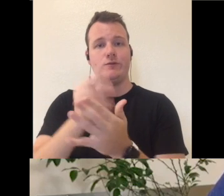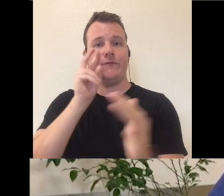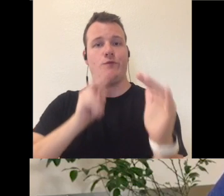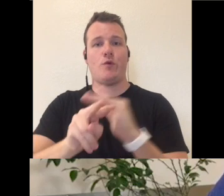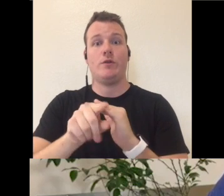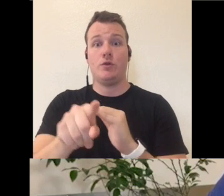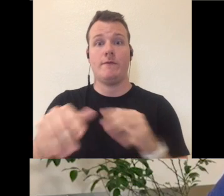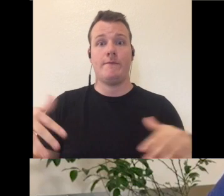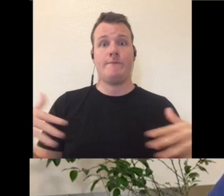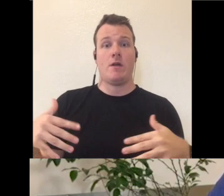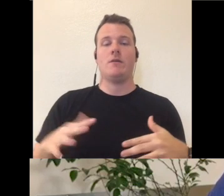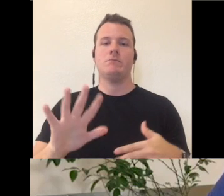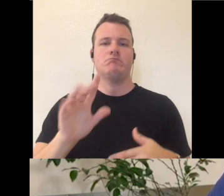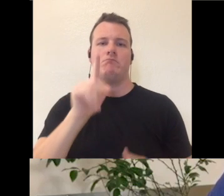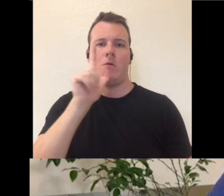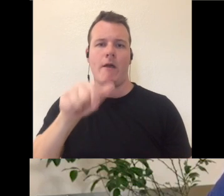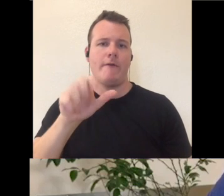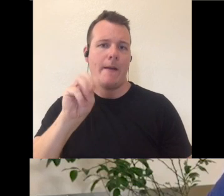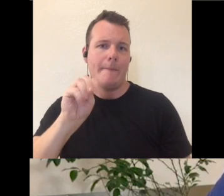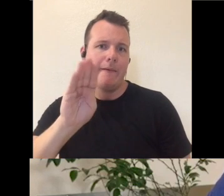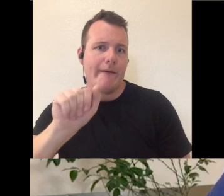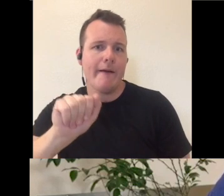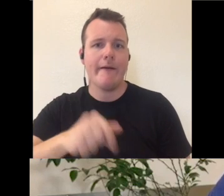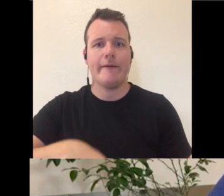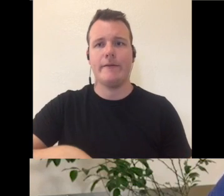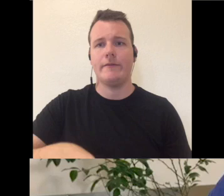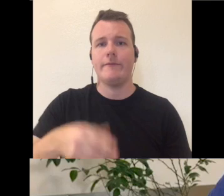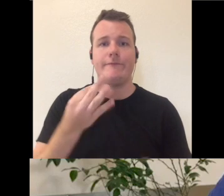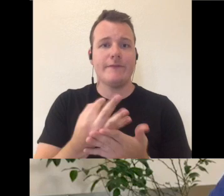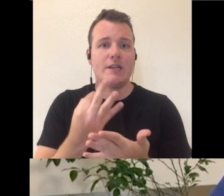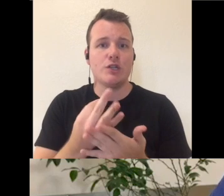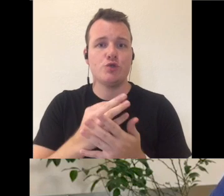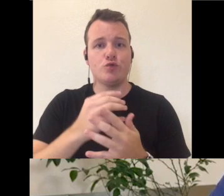You don't have to have an MBA. You don't need to be a financial wizard. In fact as